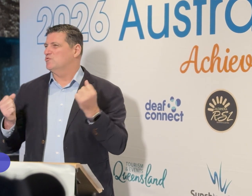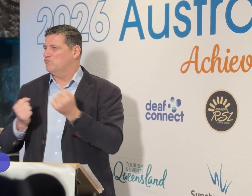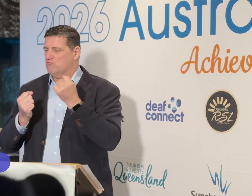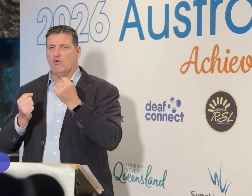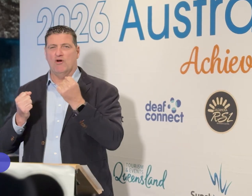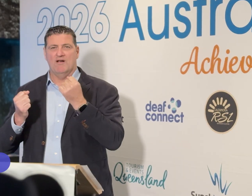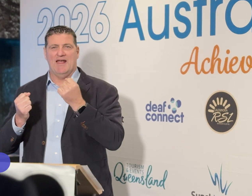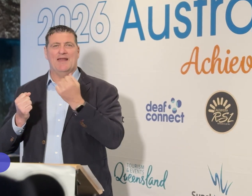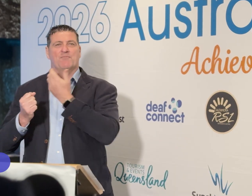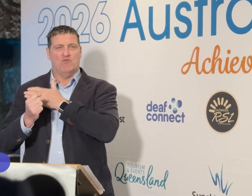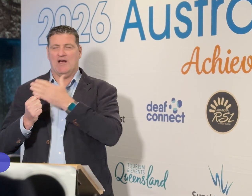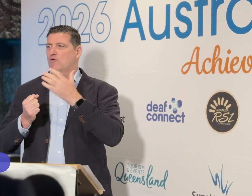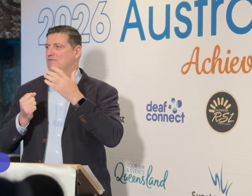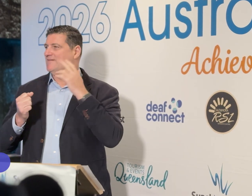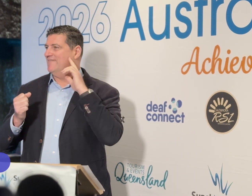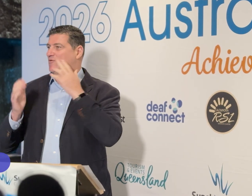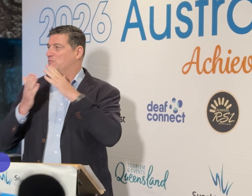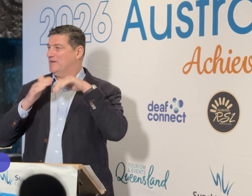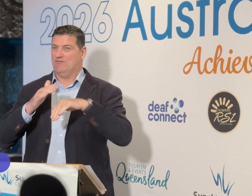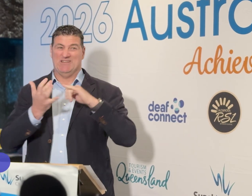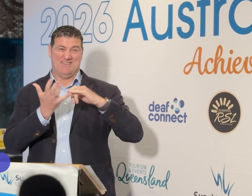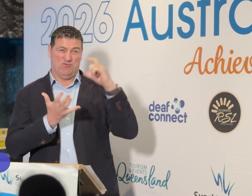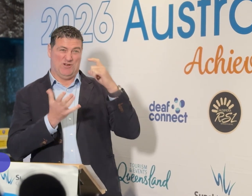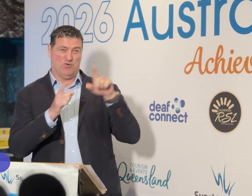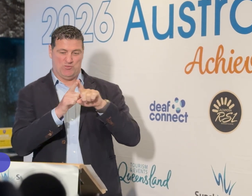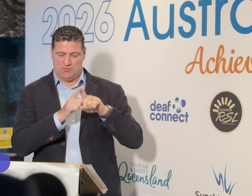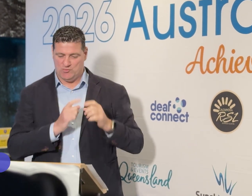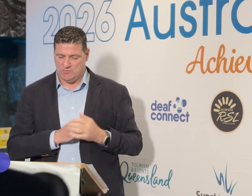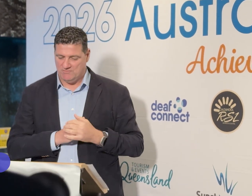We have a very strong and proud Deaf community based on the Sunshine Coast.